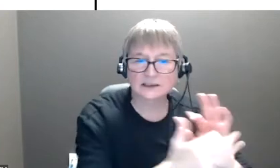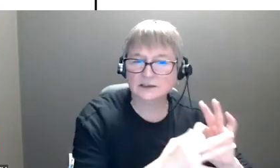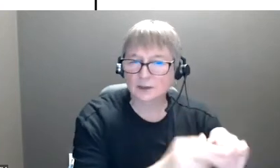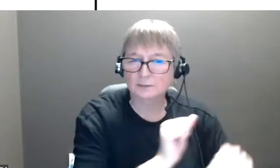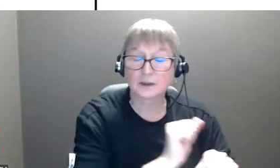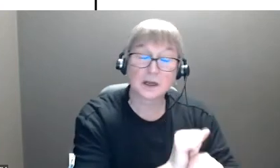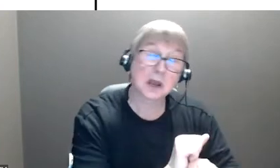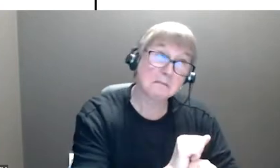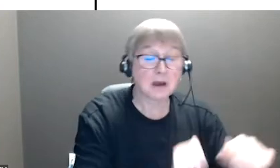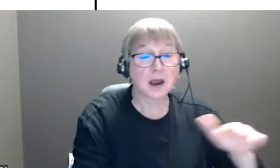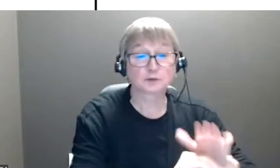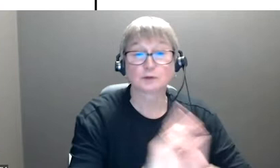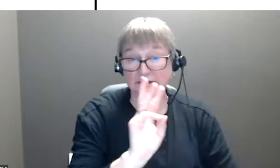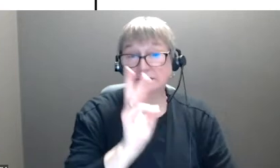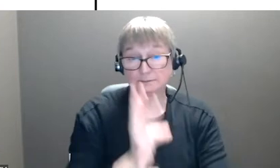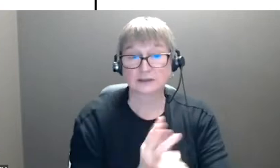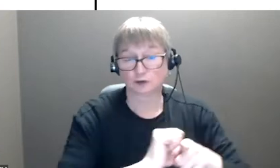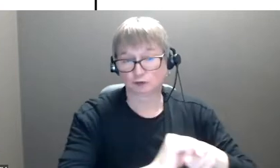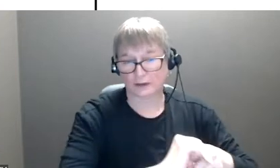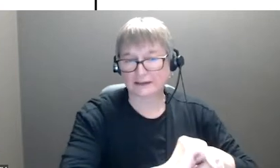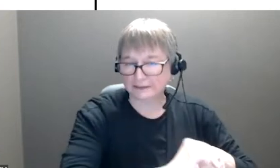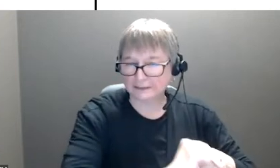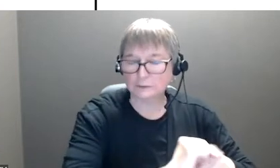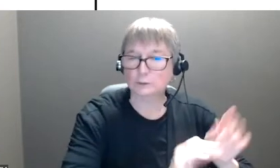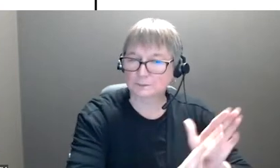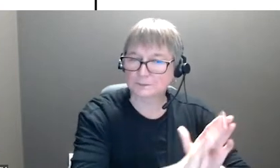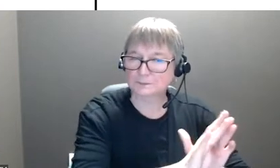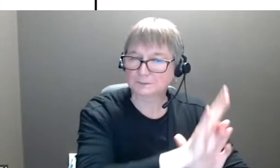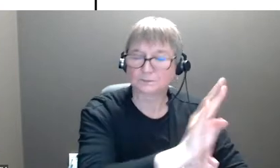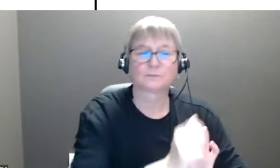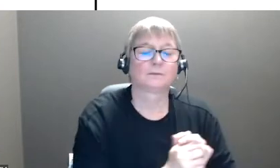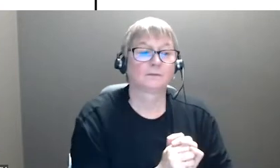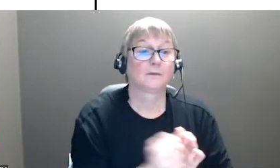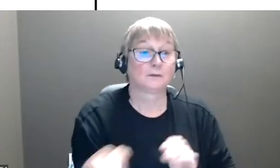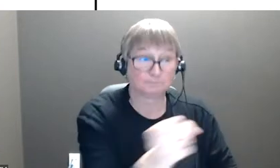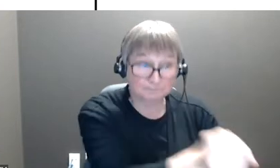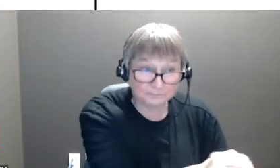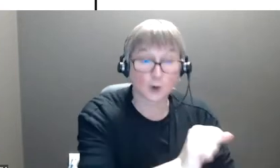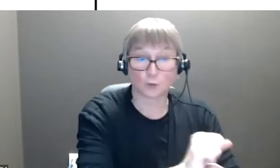work experience placement with employers, which may be subsidized; self-employment,